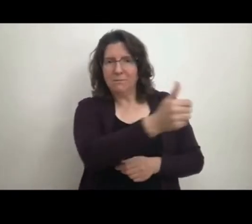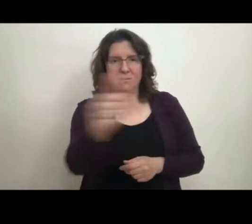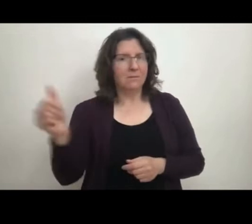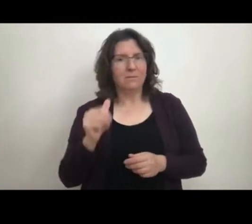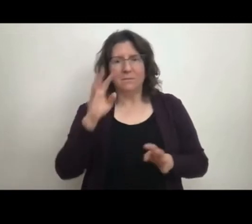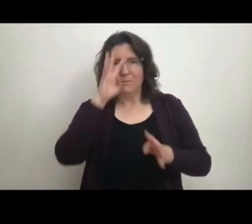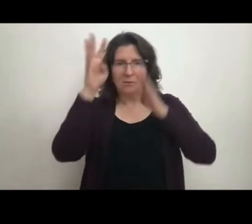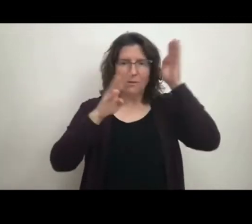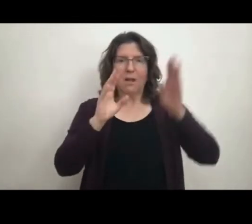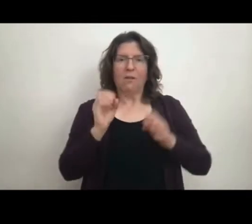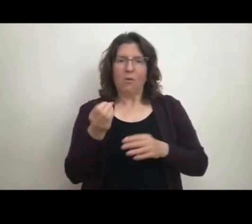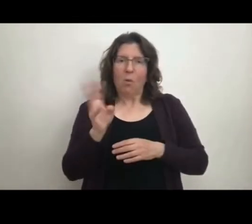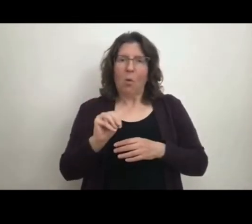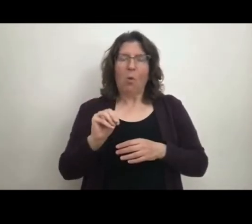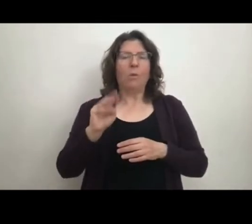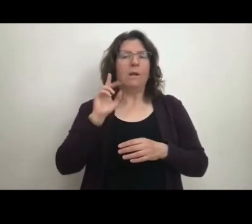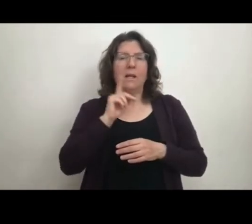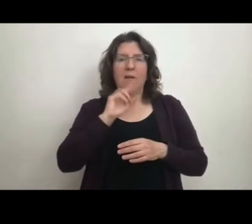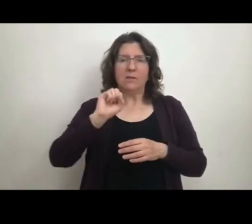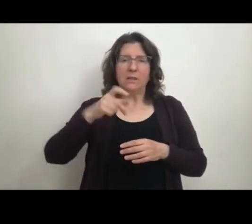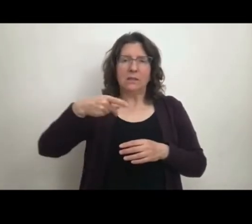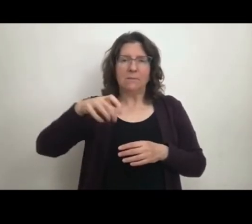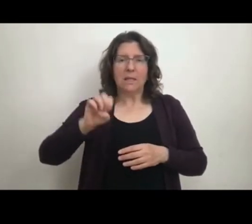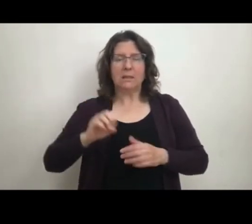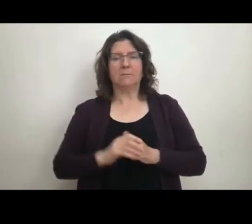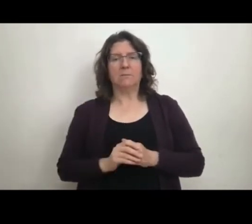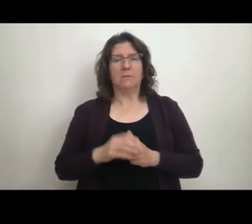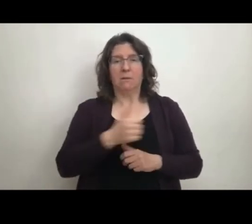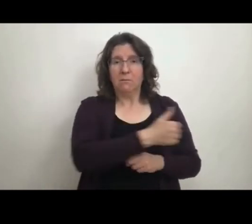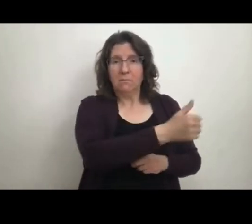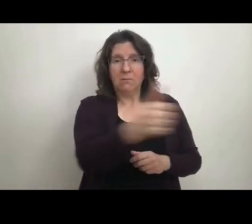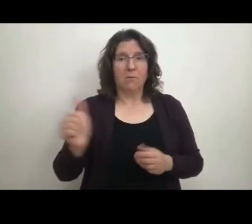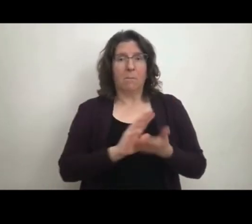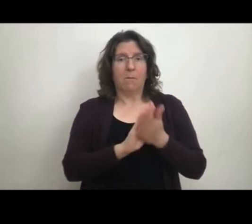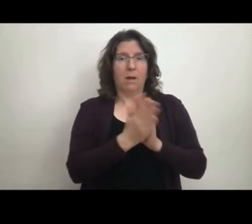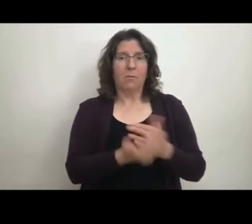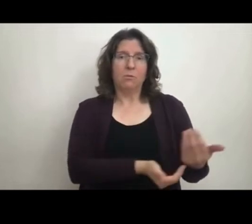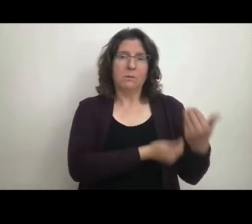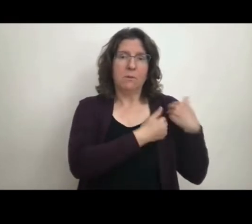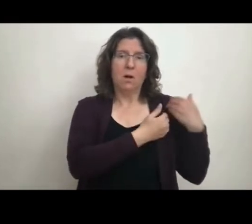It was up to them to create the space to serve deaf needs.